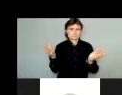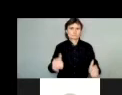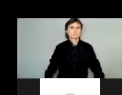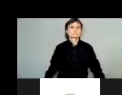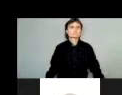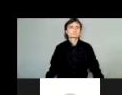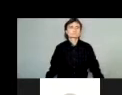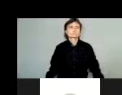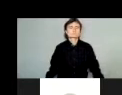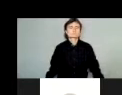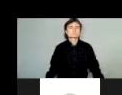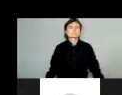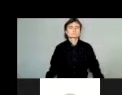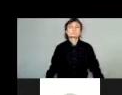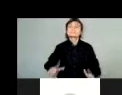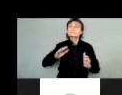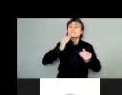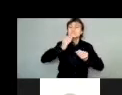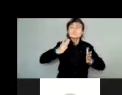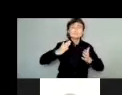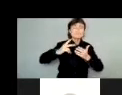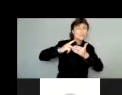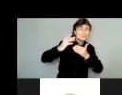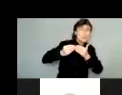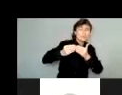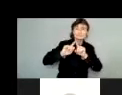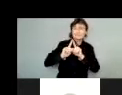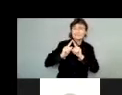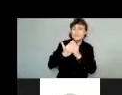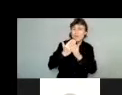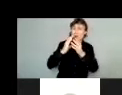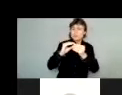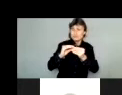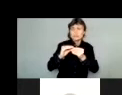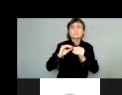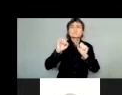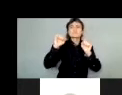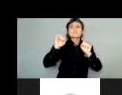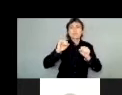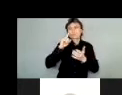So once again, all of those programs are available in overview form on our website.